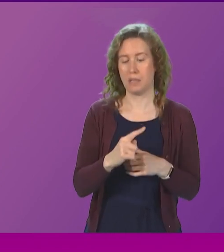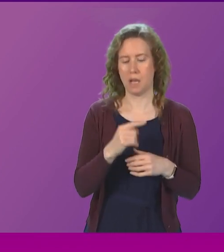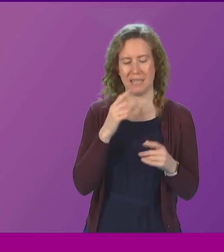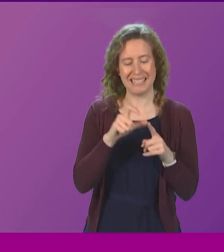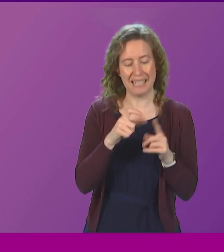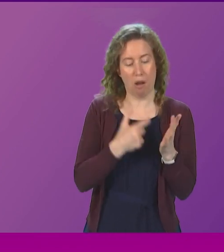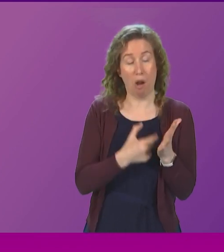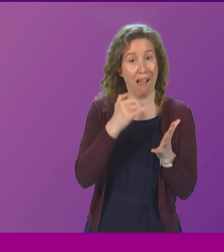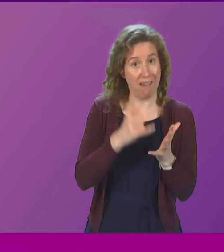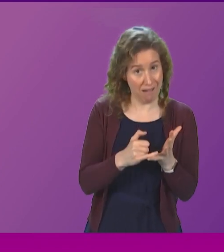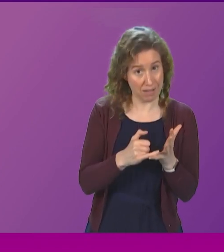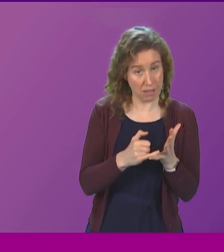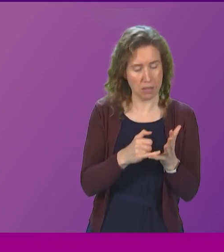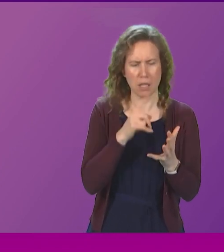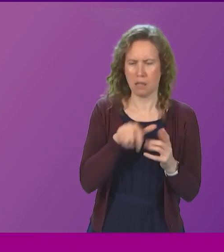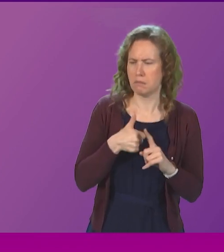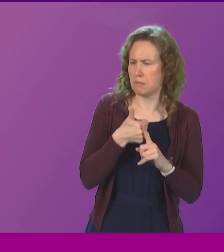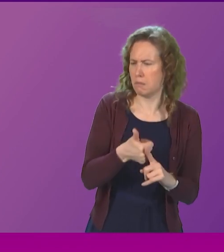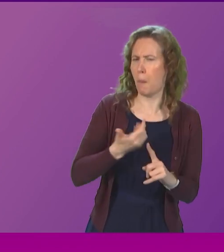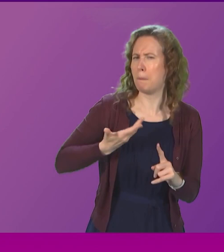Mr Sarwar said that, when it comes to the DRS, he is on the side of business.